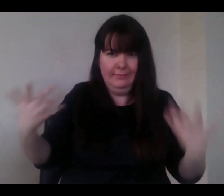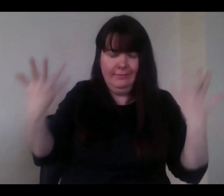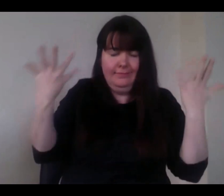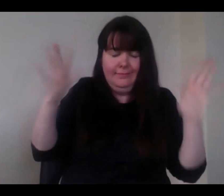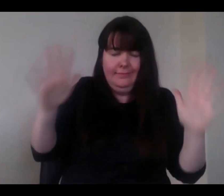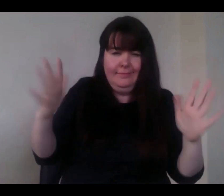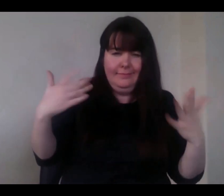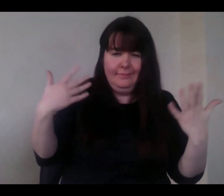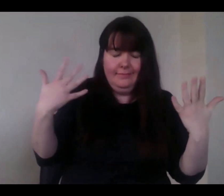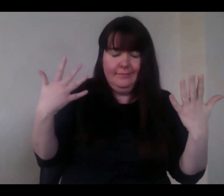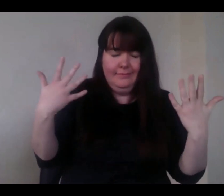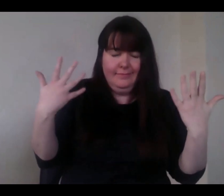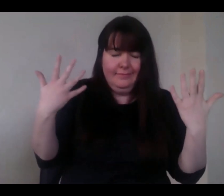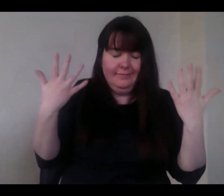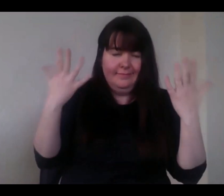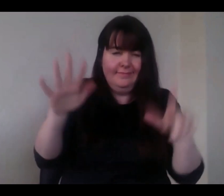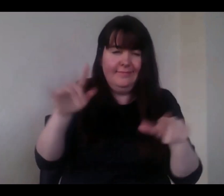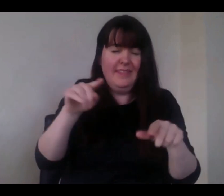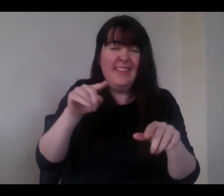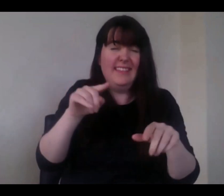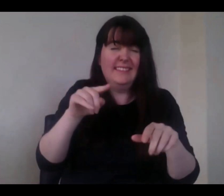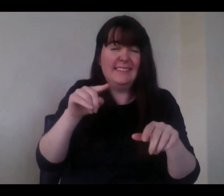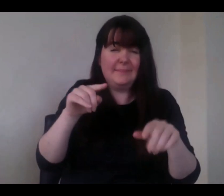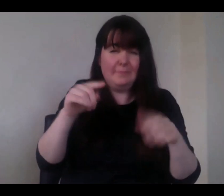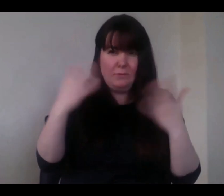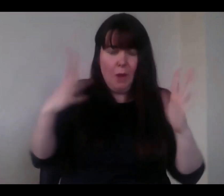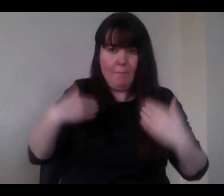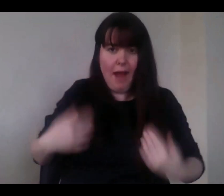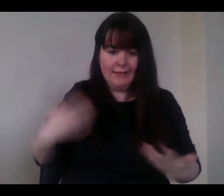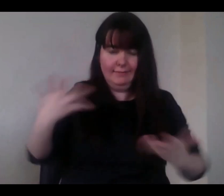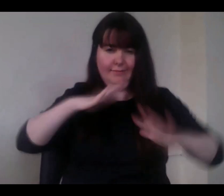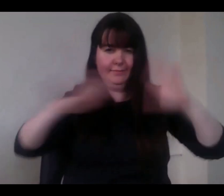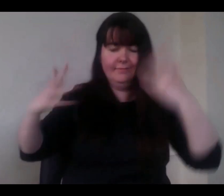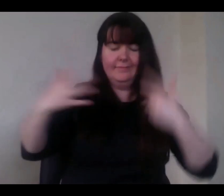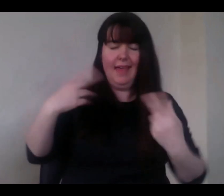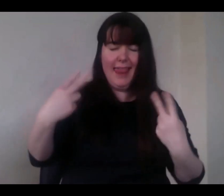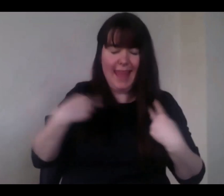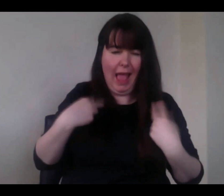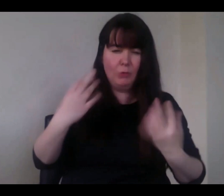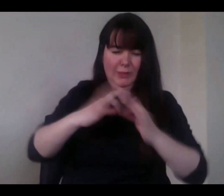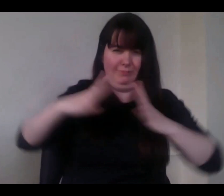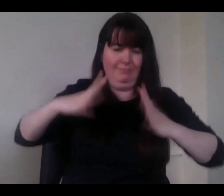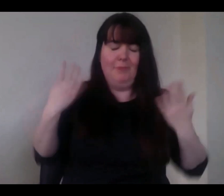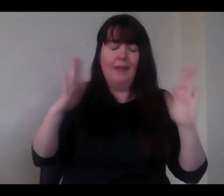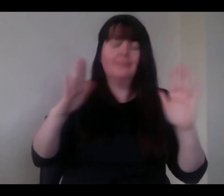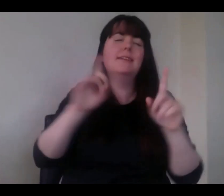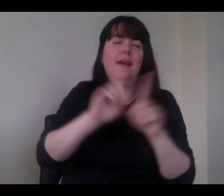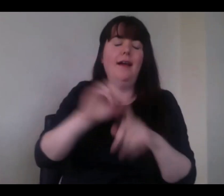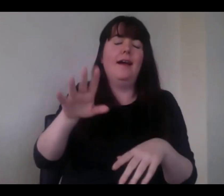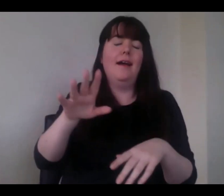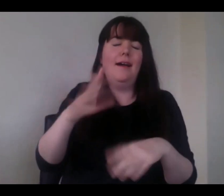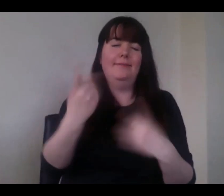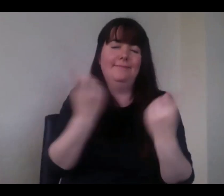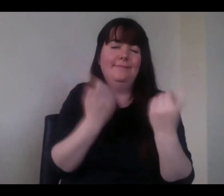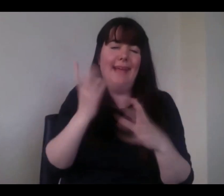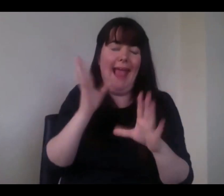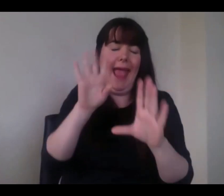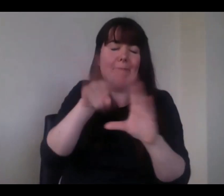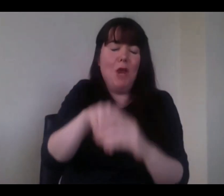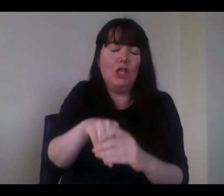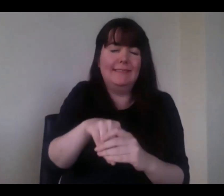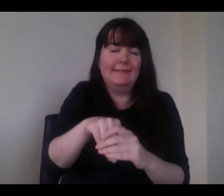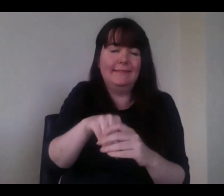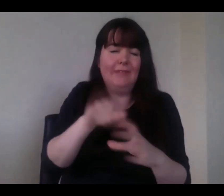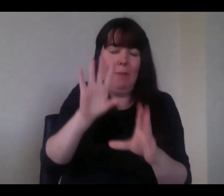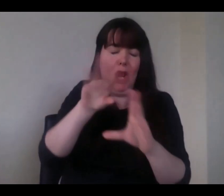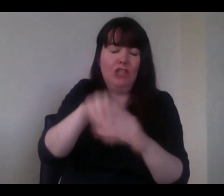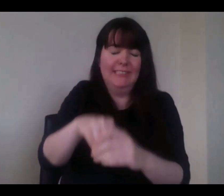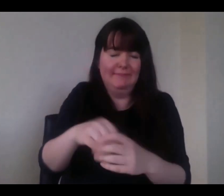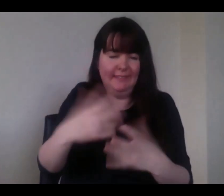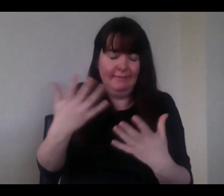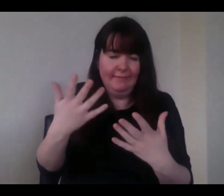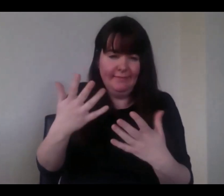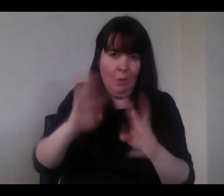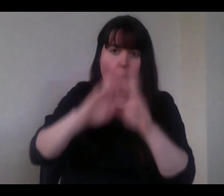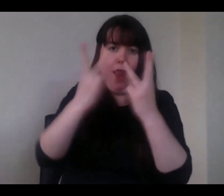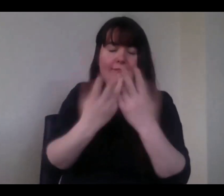during ISL awareness week, you know, an embodied piece of work, an immersive piece